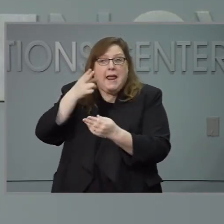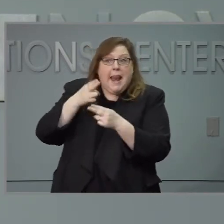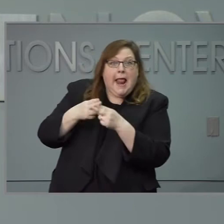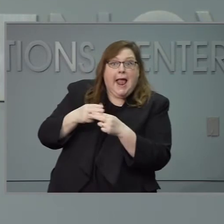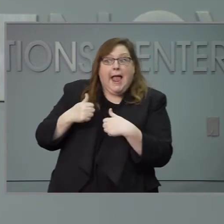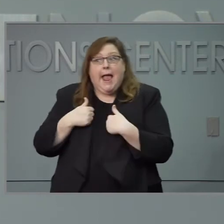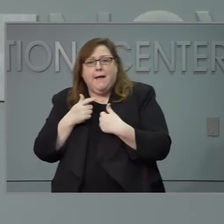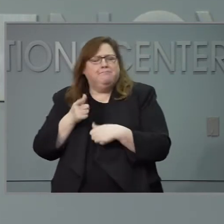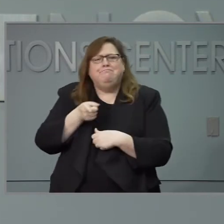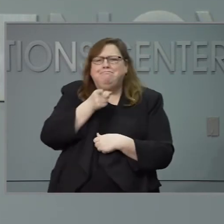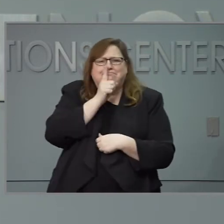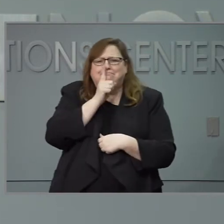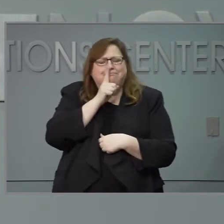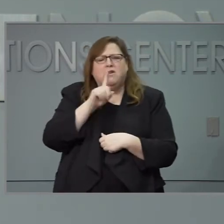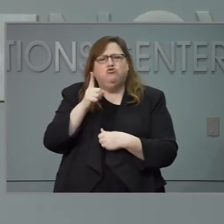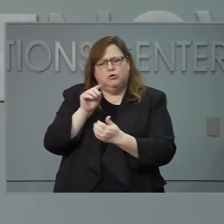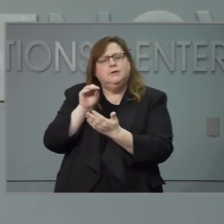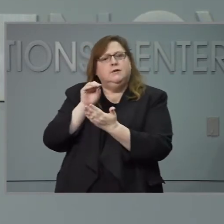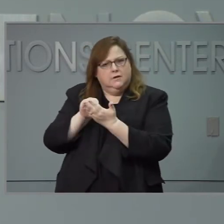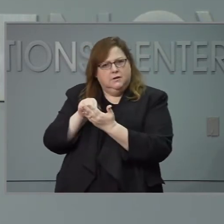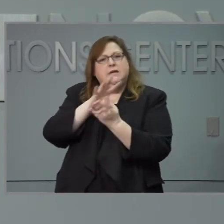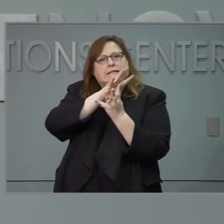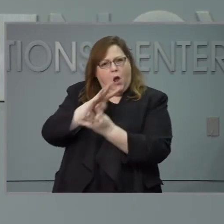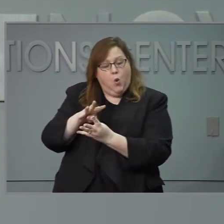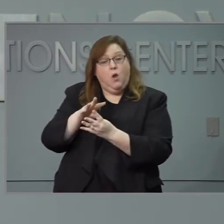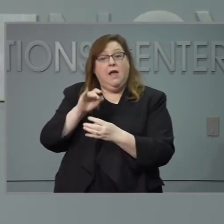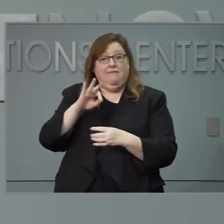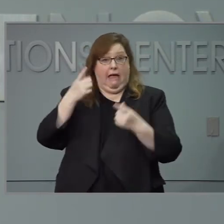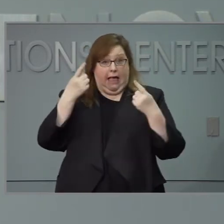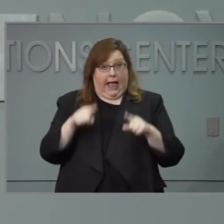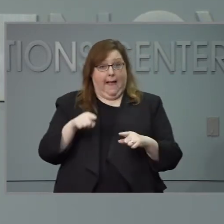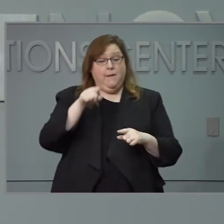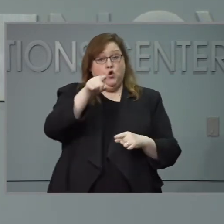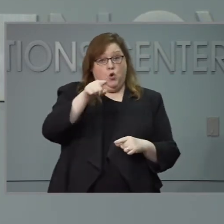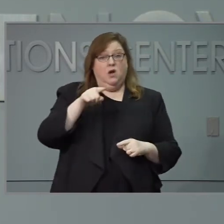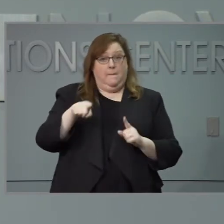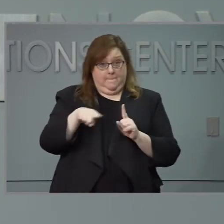Y HAY MAESTROS QUE TIENEN COMUNIDADES Y QUE PUEDEN HABLAR